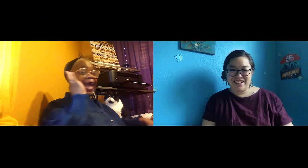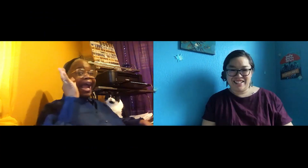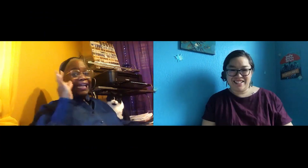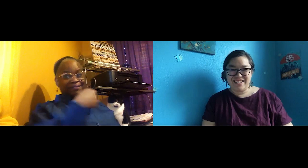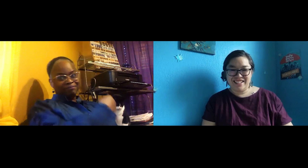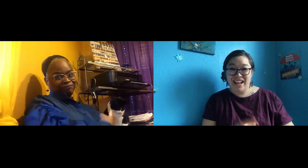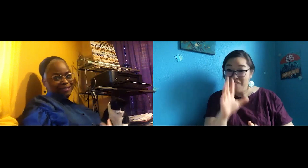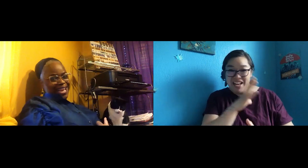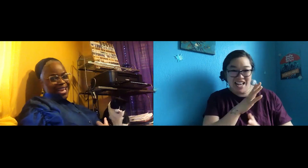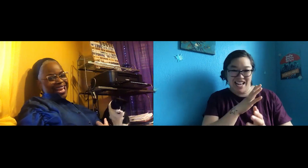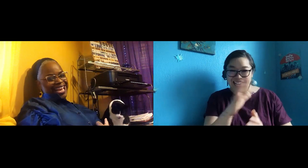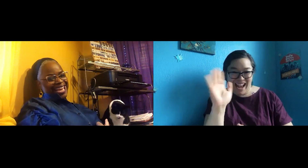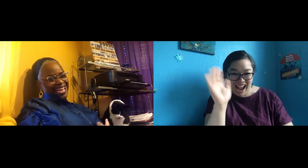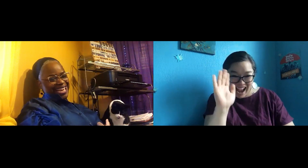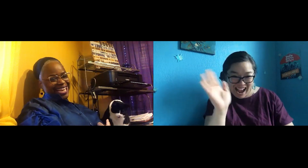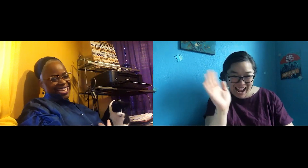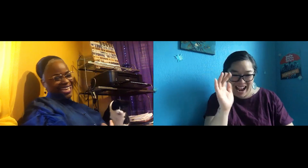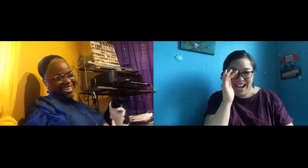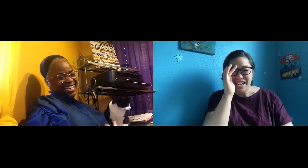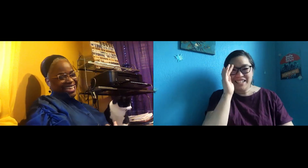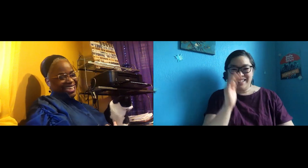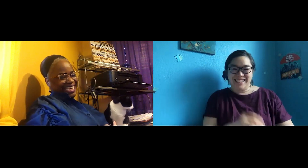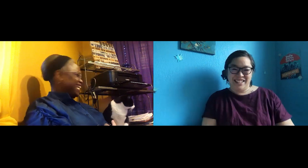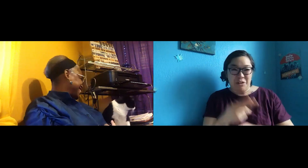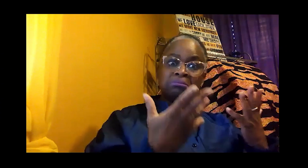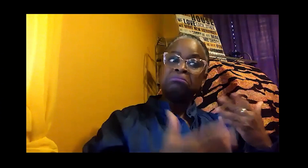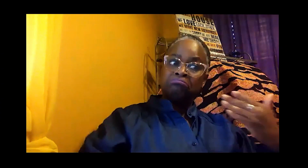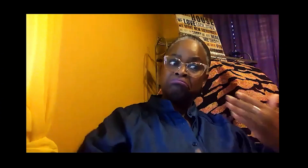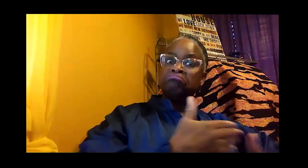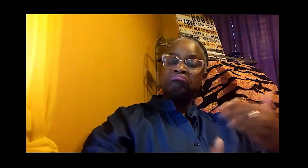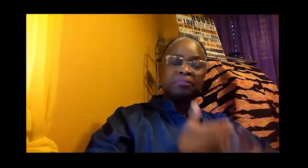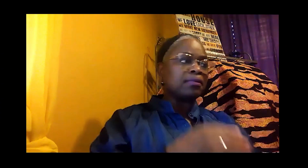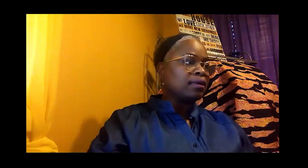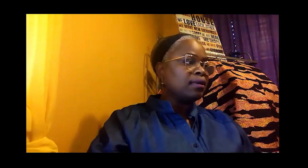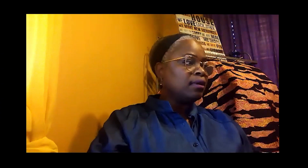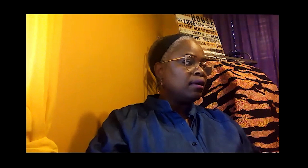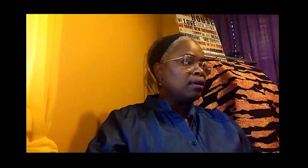and artistic. Did you see that? Oh i see it - my cat did that. Oh no, it's fine. Hi. As luck would